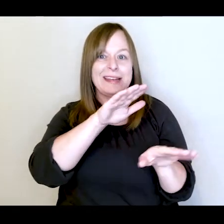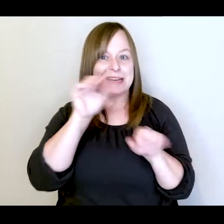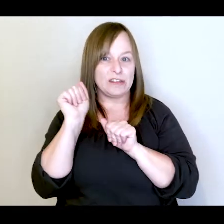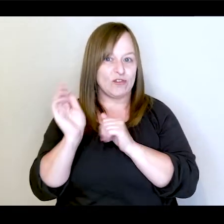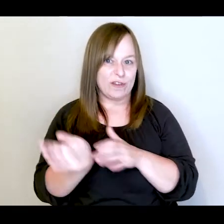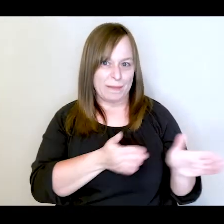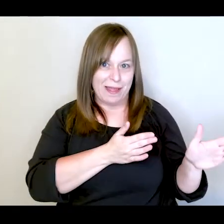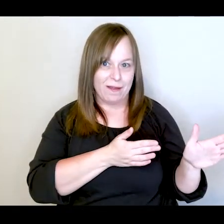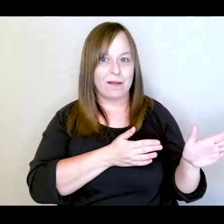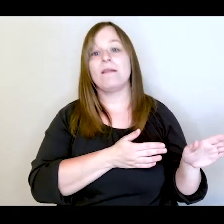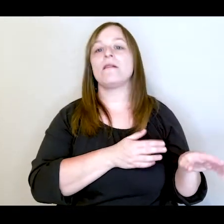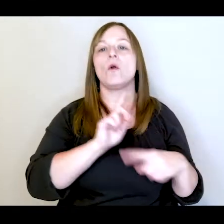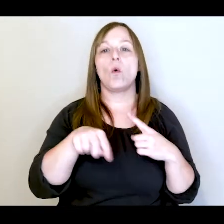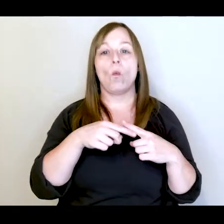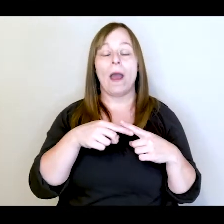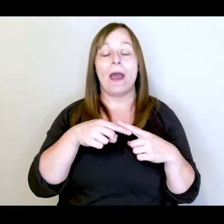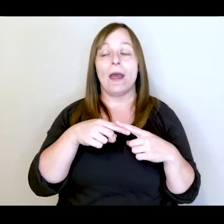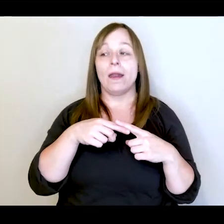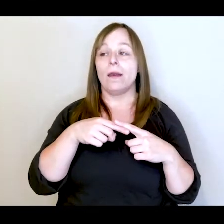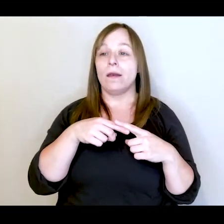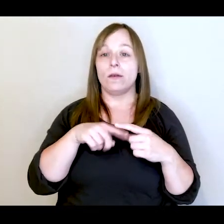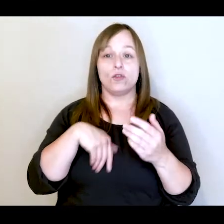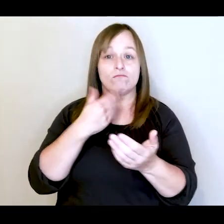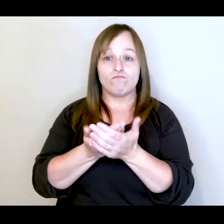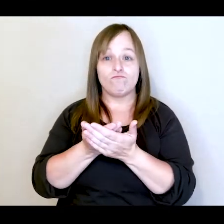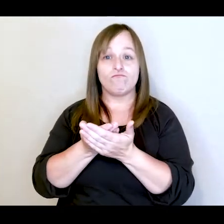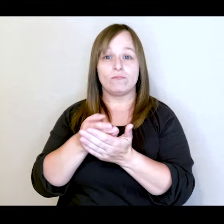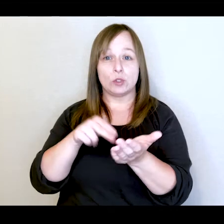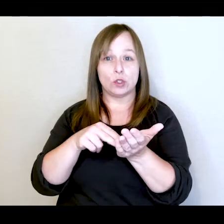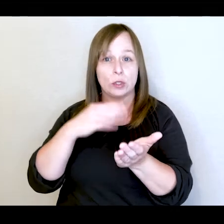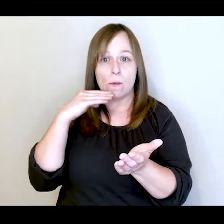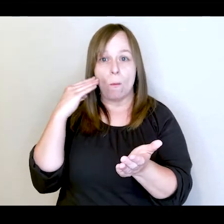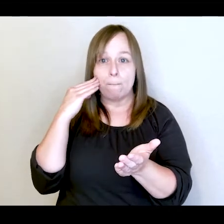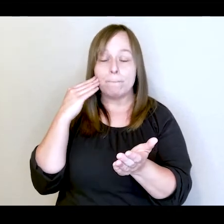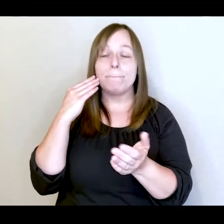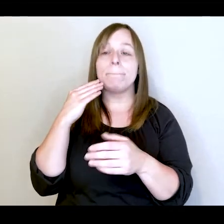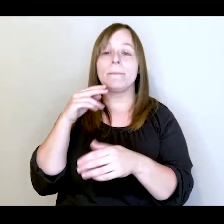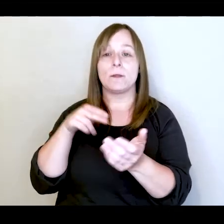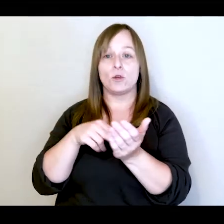discharge planning. So as soon as you are admitted to a nursing home, the